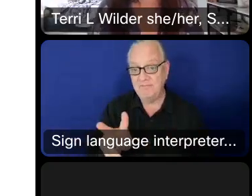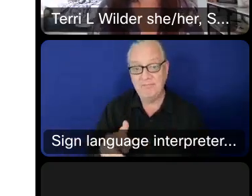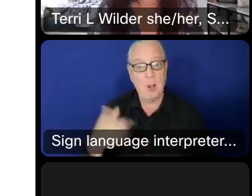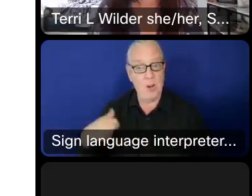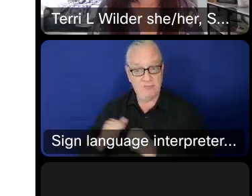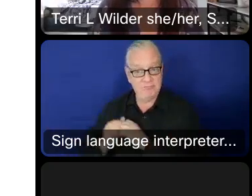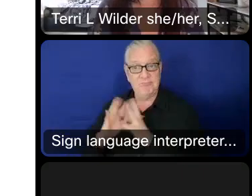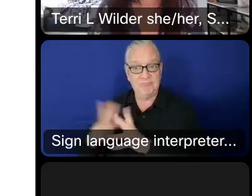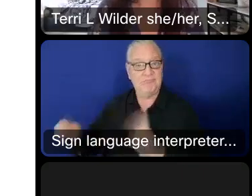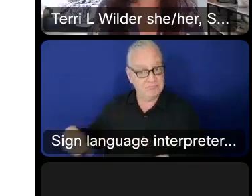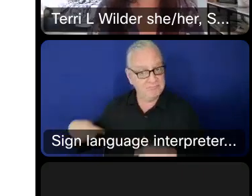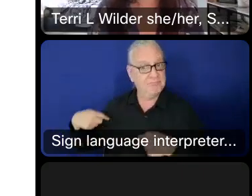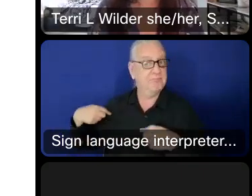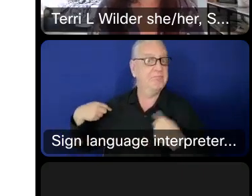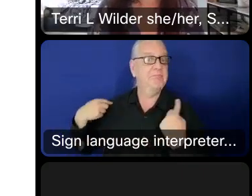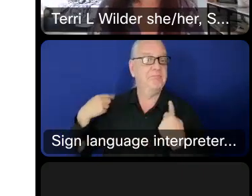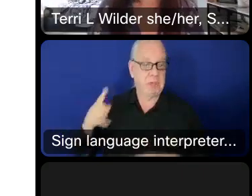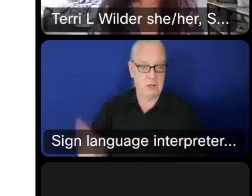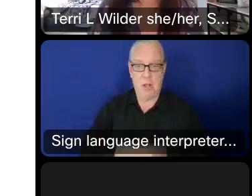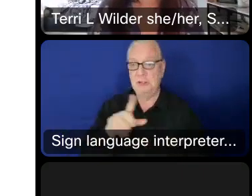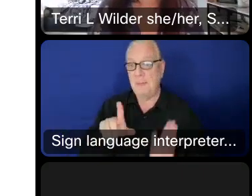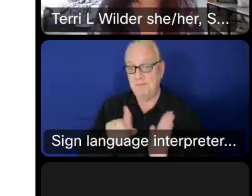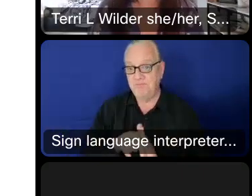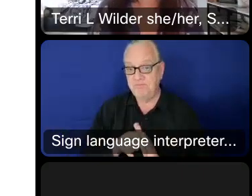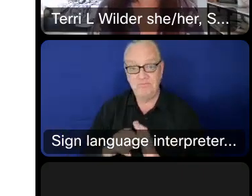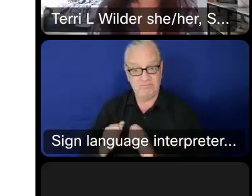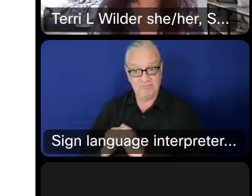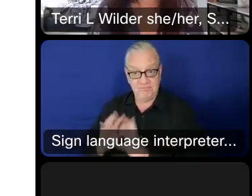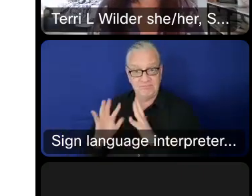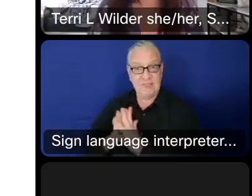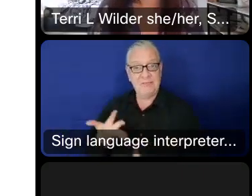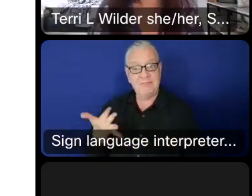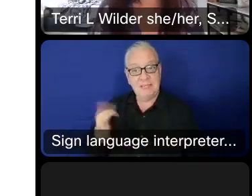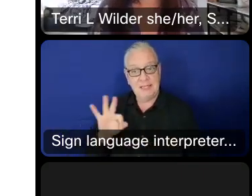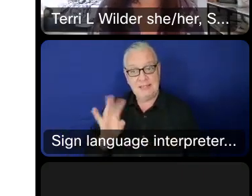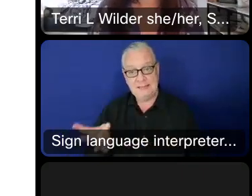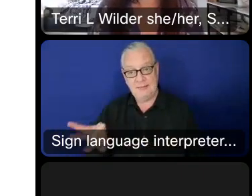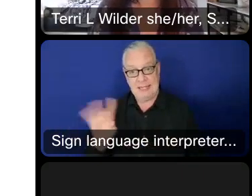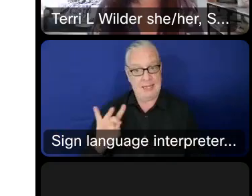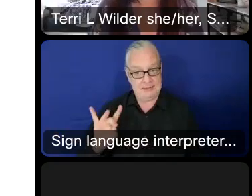long time. We were founded in 1978 and our headquarters are in